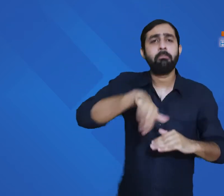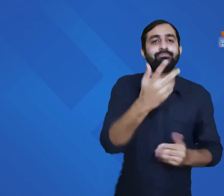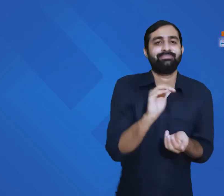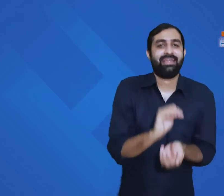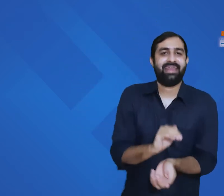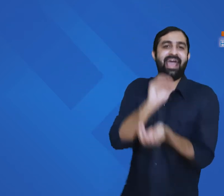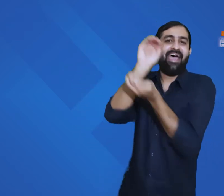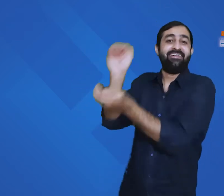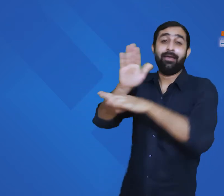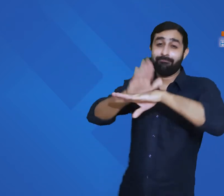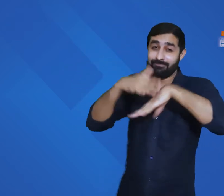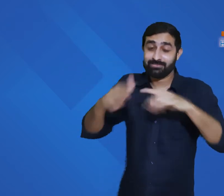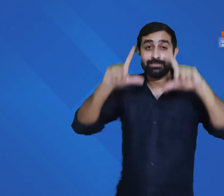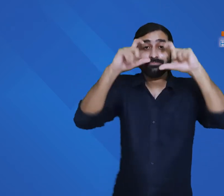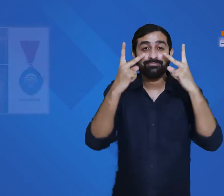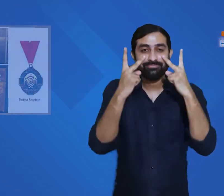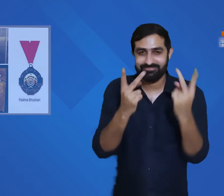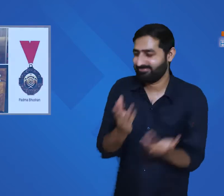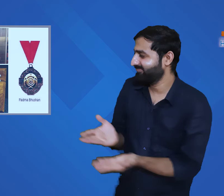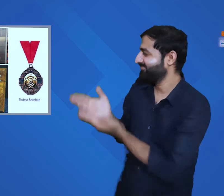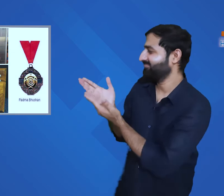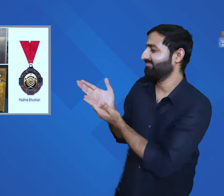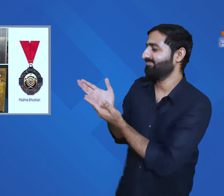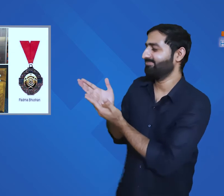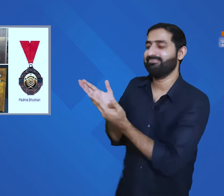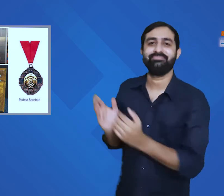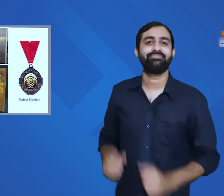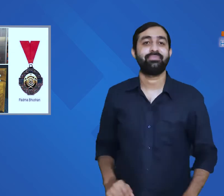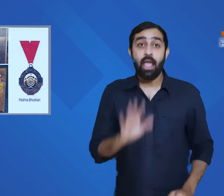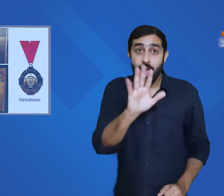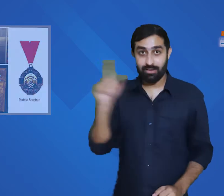including the Janpath Award, Sahitya Akademi Puraskaar, and Padma Bhushan.